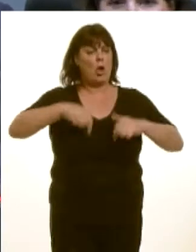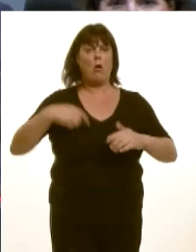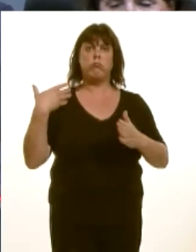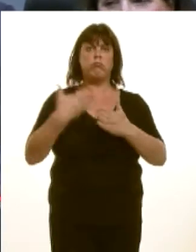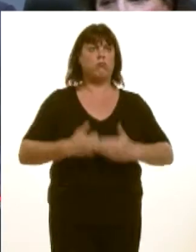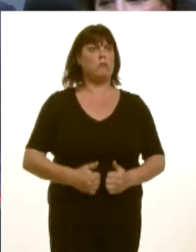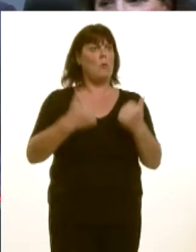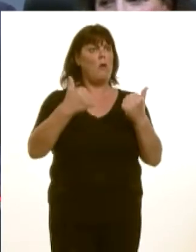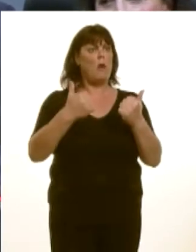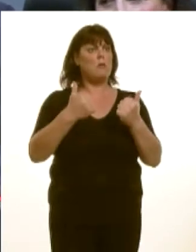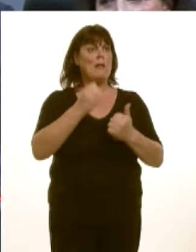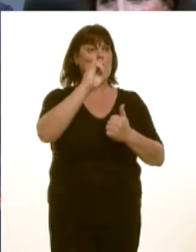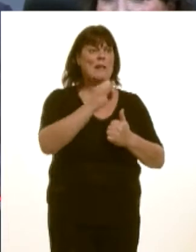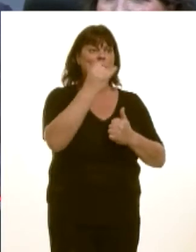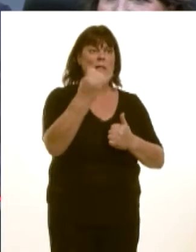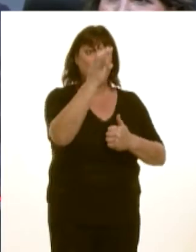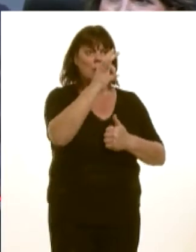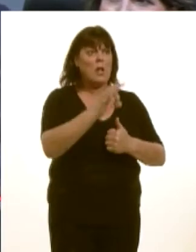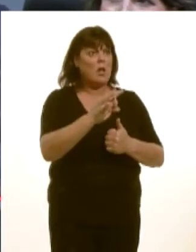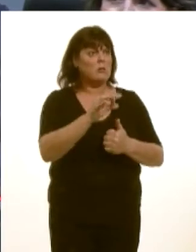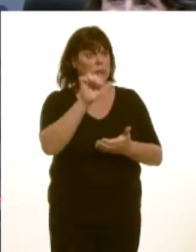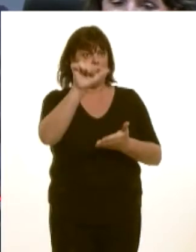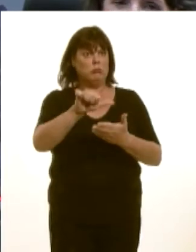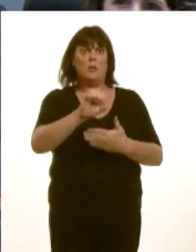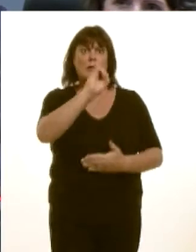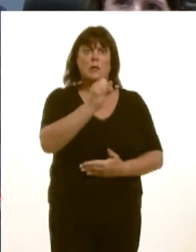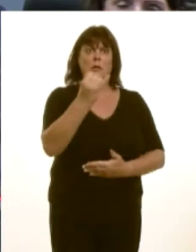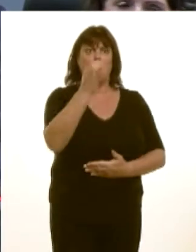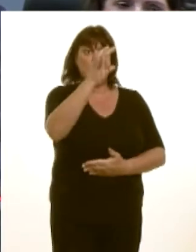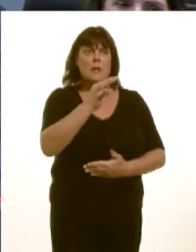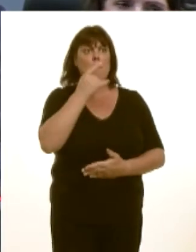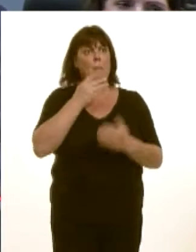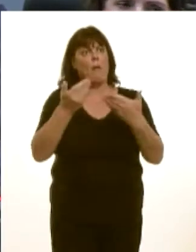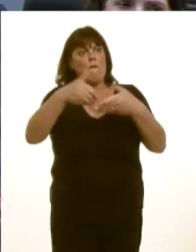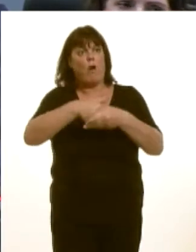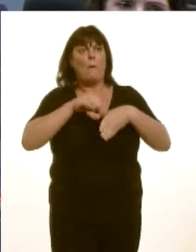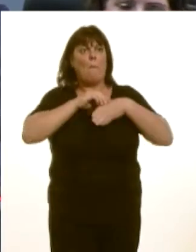I am happy to acknowledge that 66% of people who enter the apprenticeship programme find